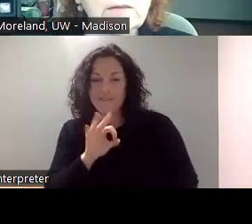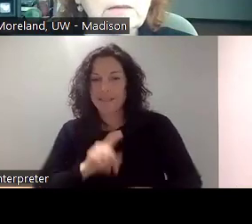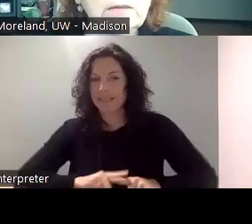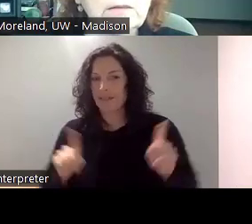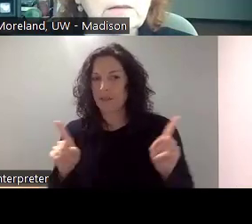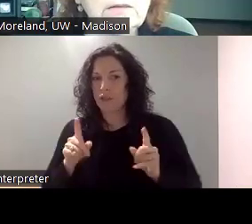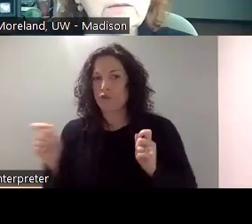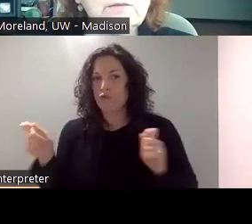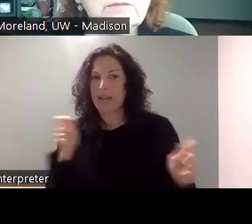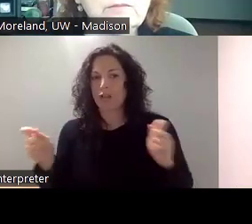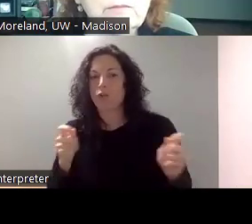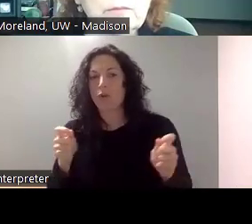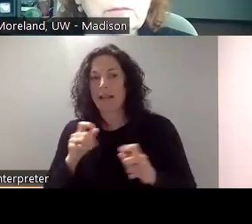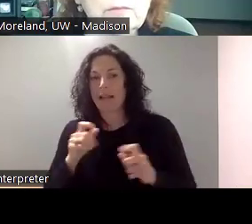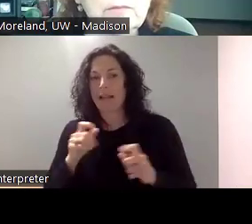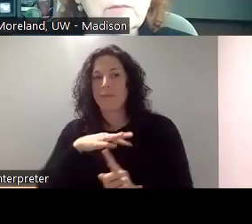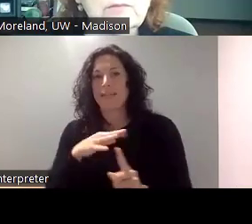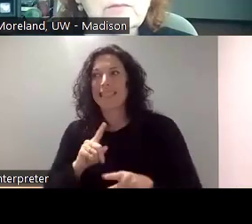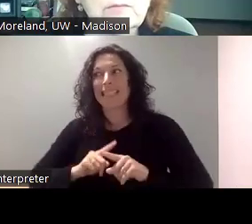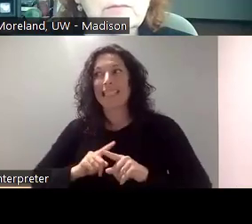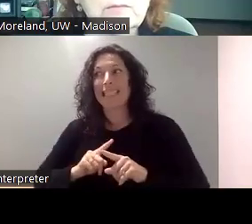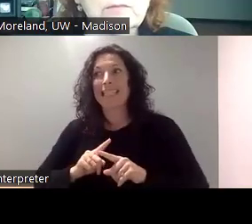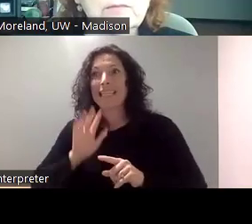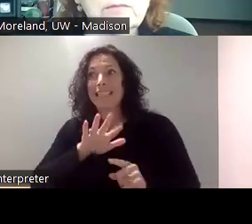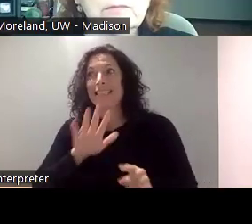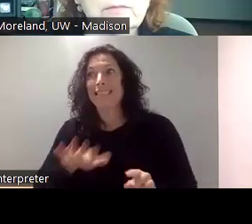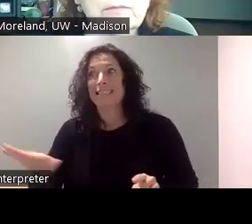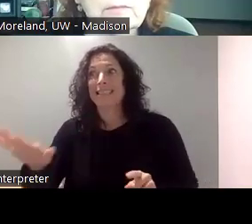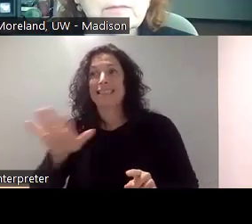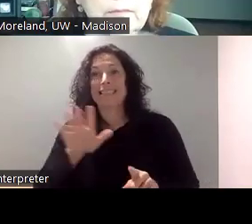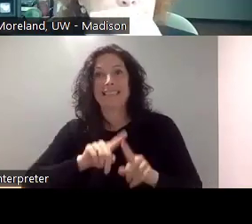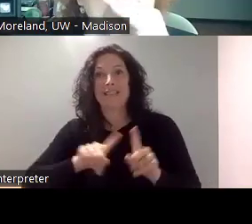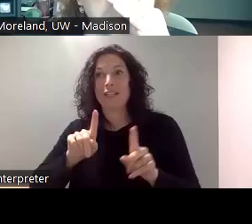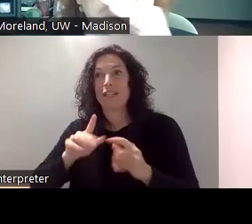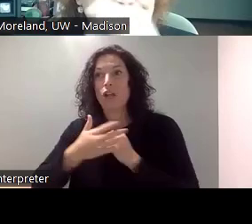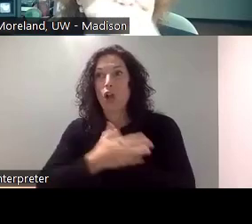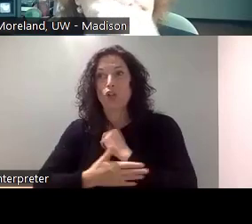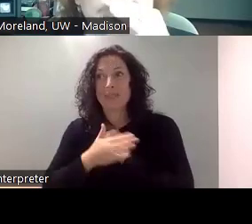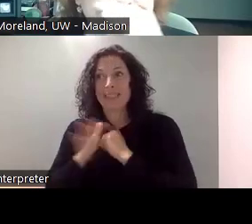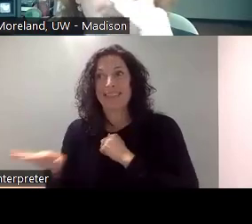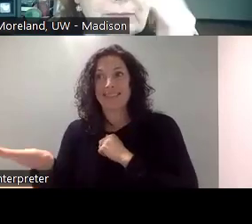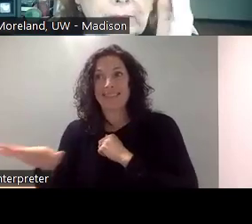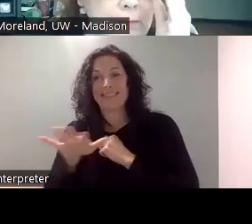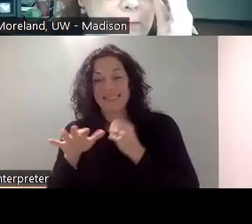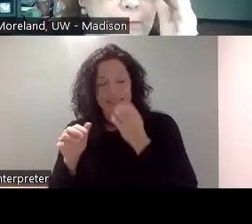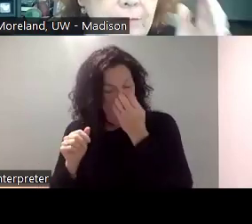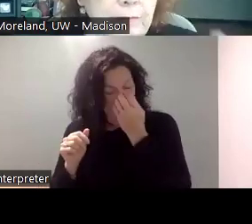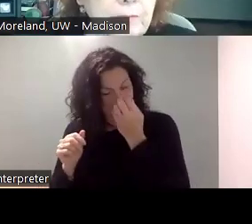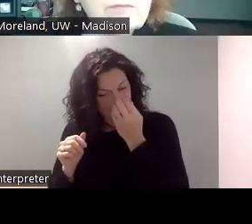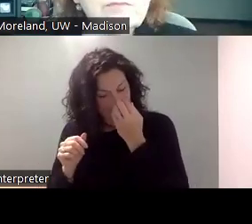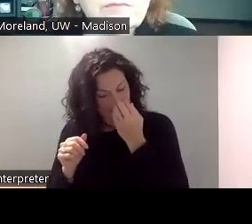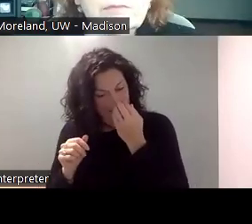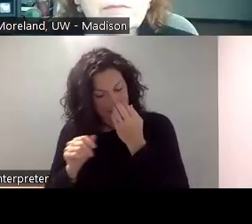environments in different countries, particularly for the areas of IRB and IACUC,